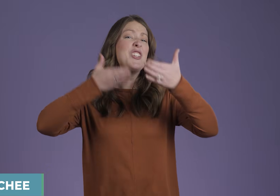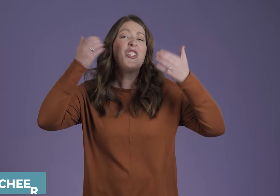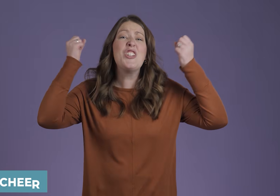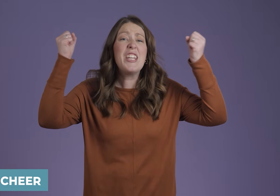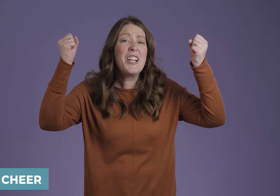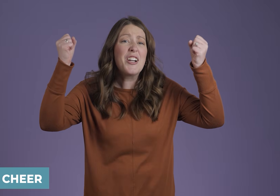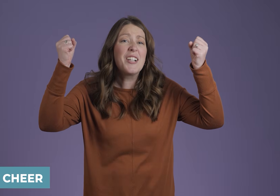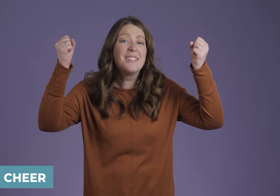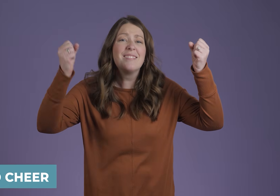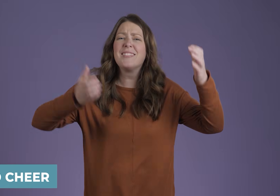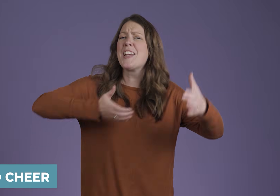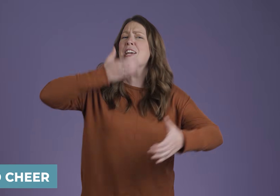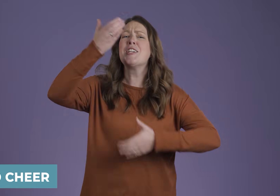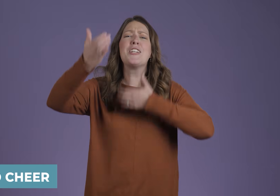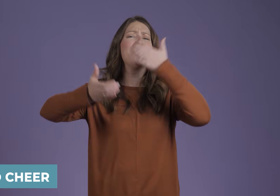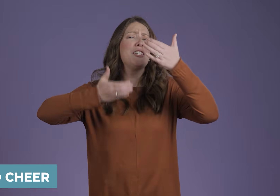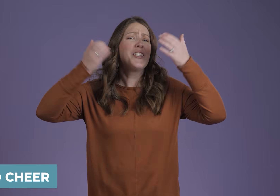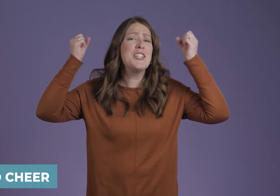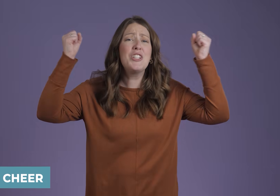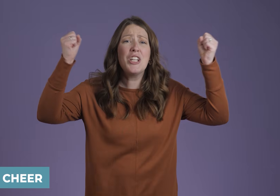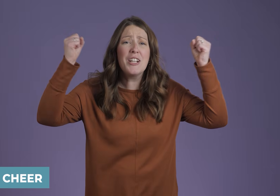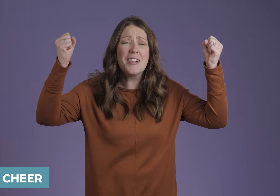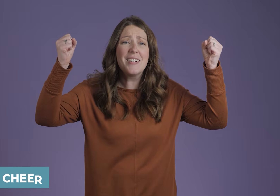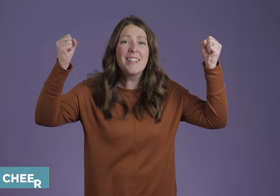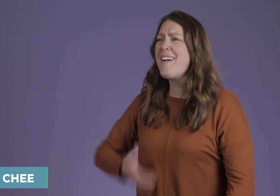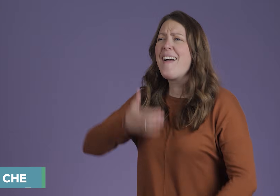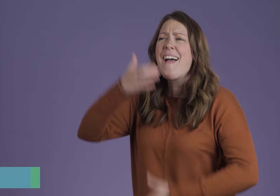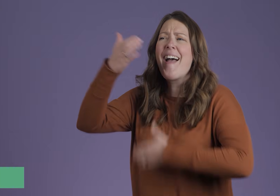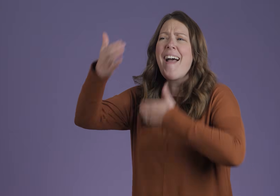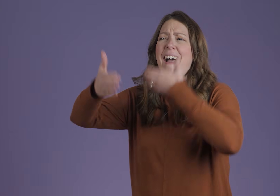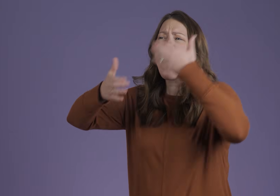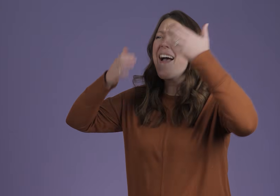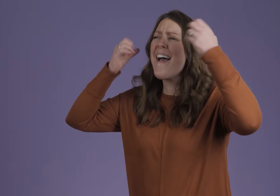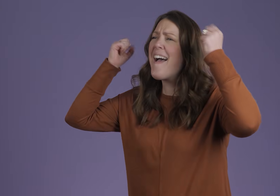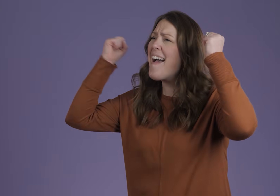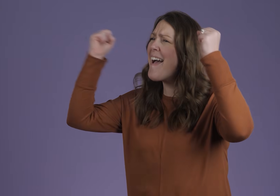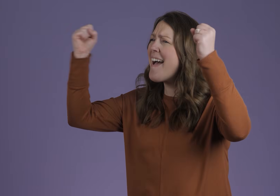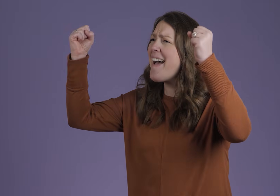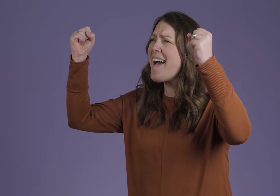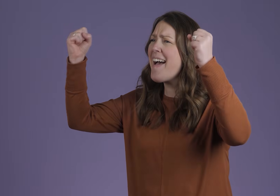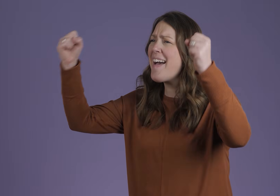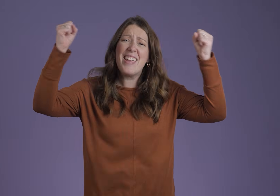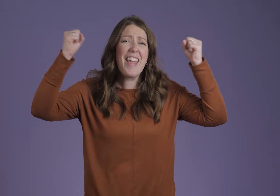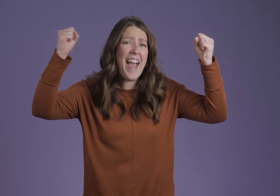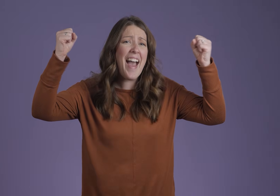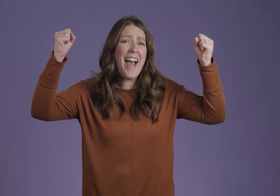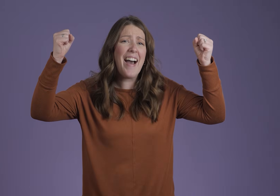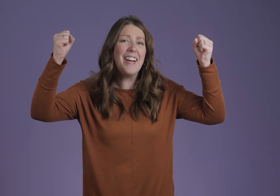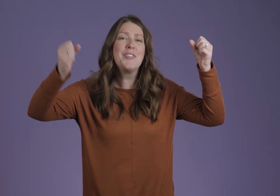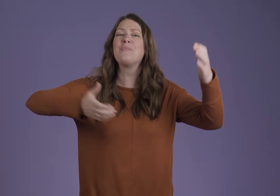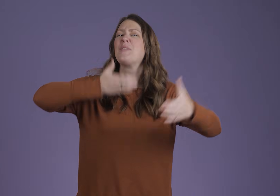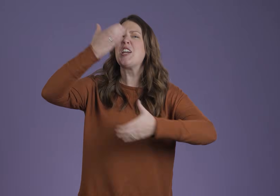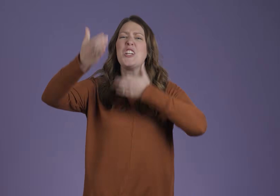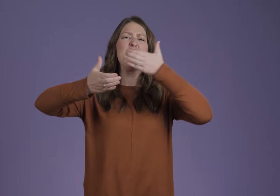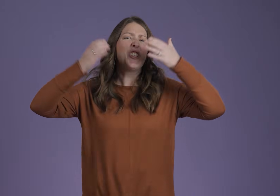To cheer. It's yelling. And then. Yeah.